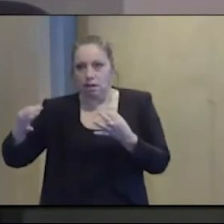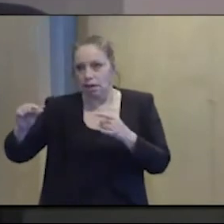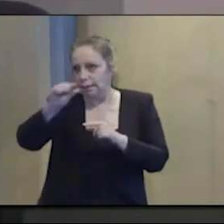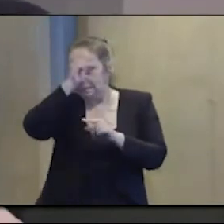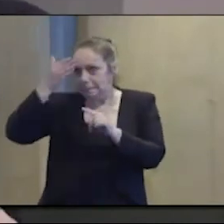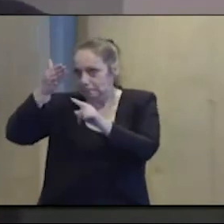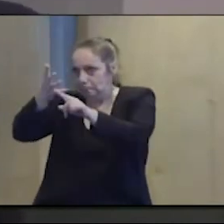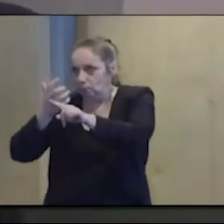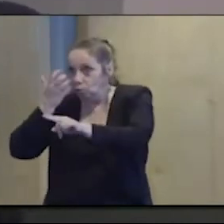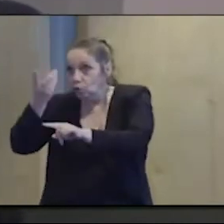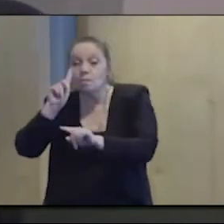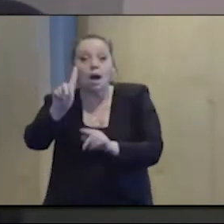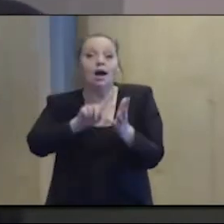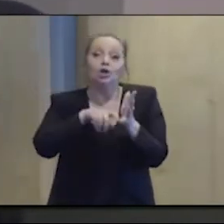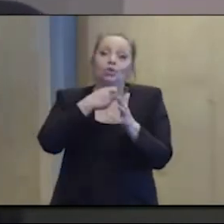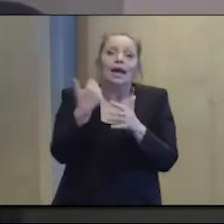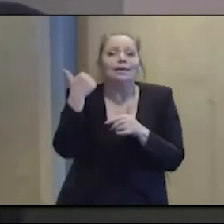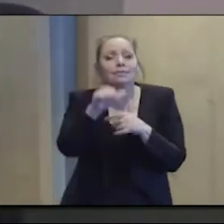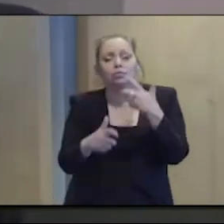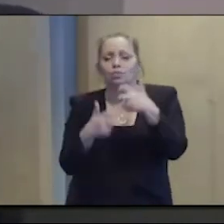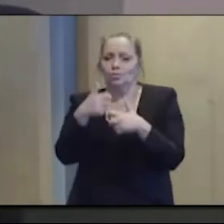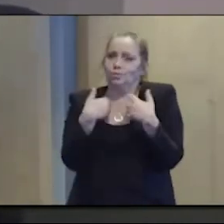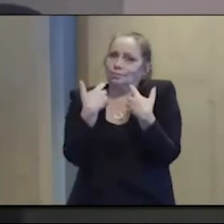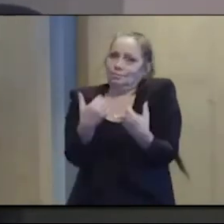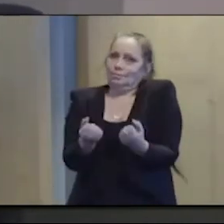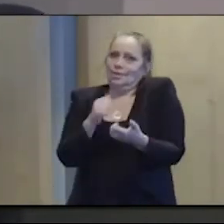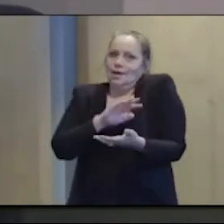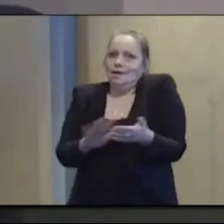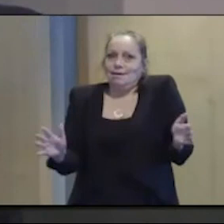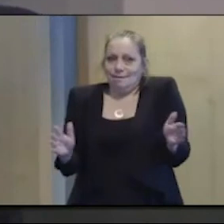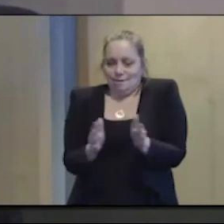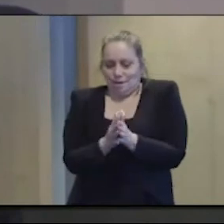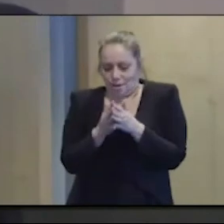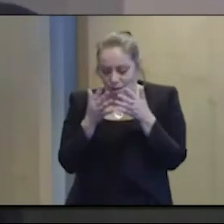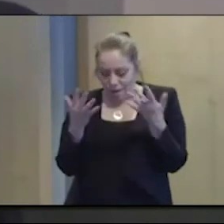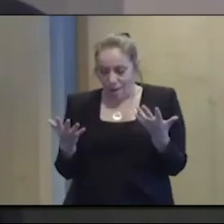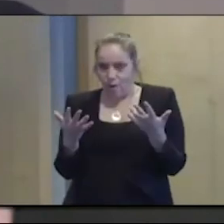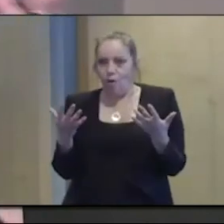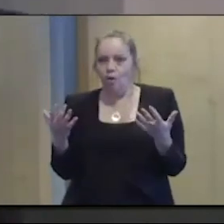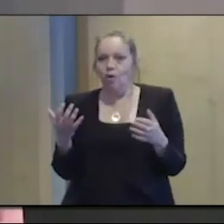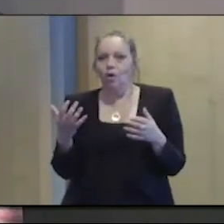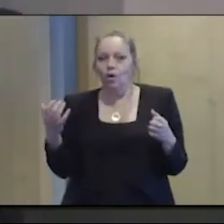But even the UK are struggling with how you make everything, everything,